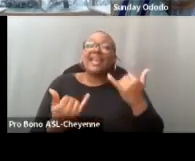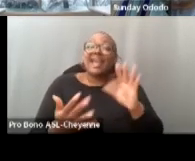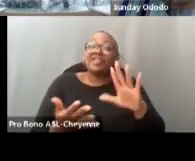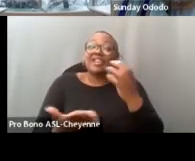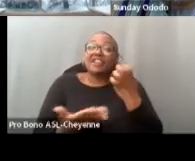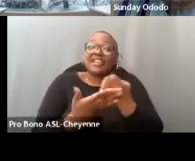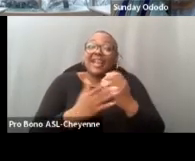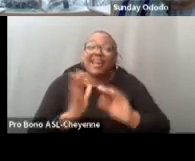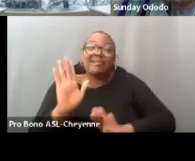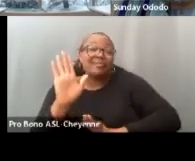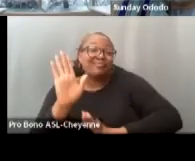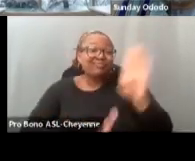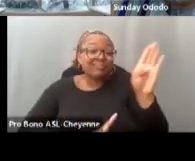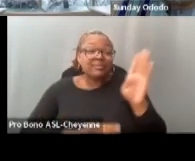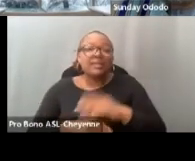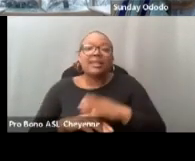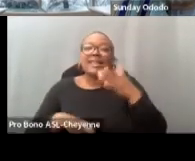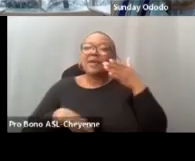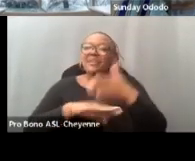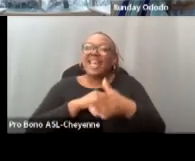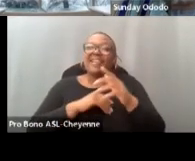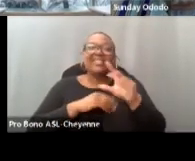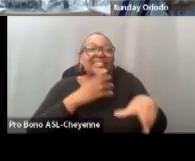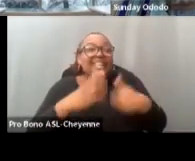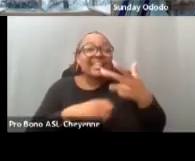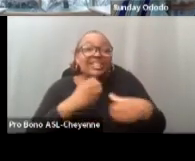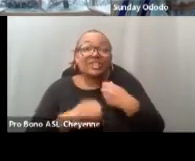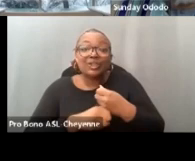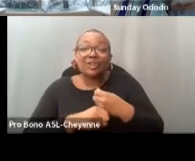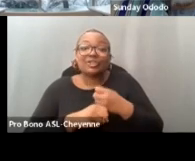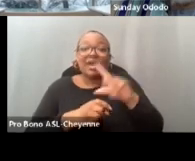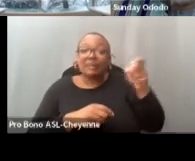That came after at least a decade of the government putting